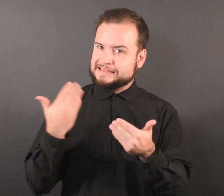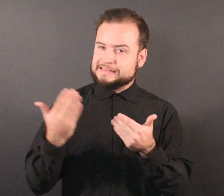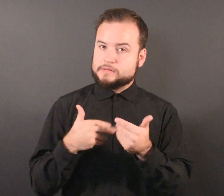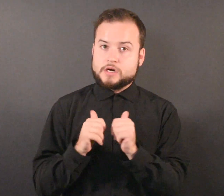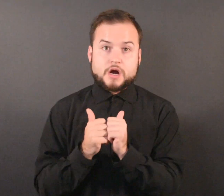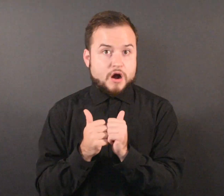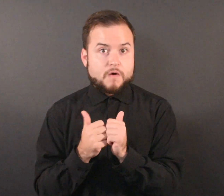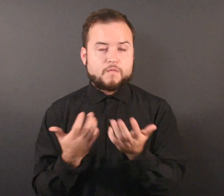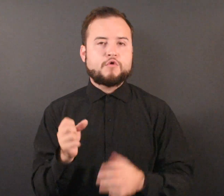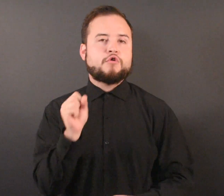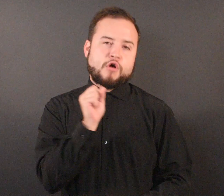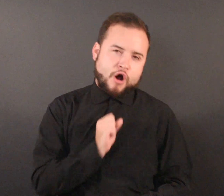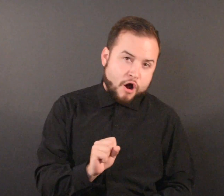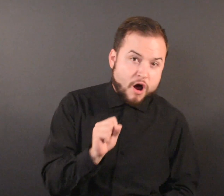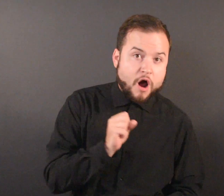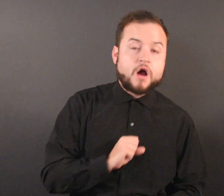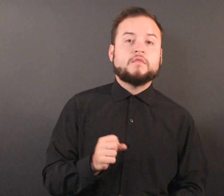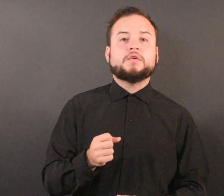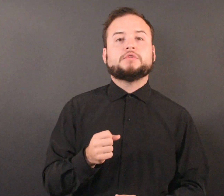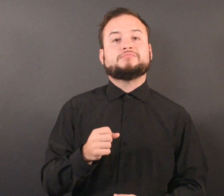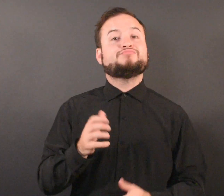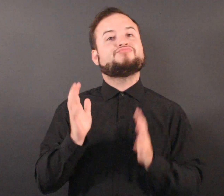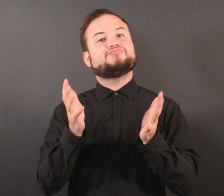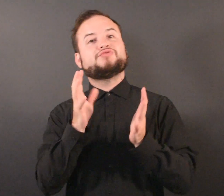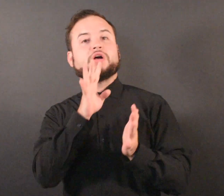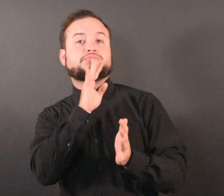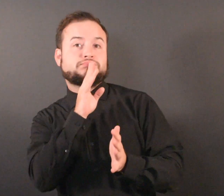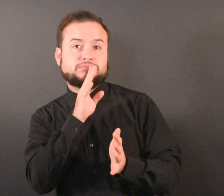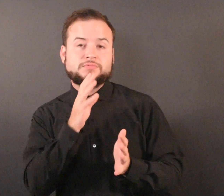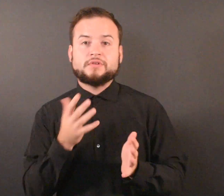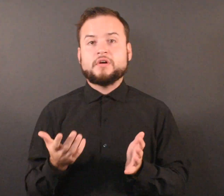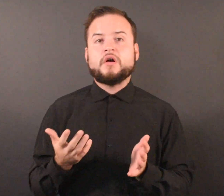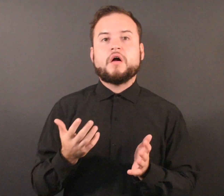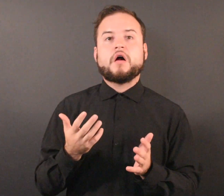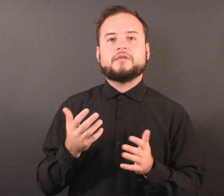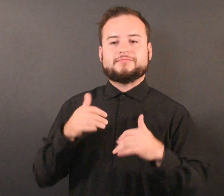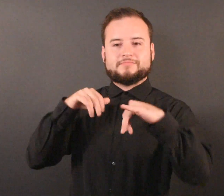talking, or being in the same room with someone who has measles.